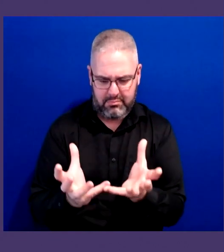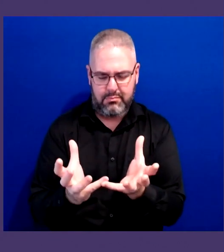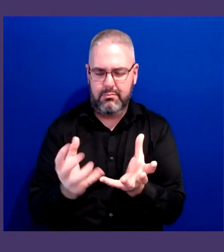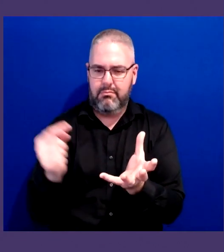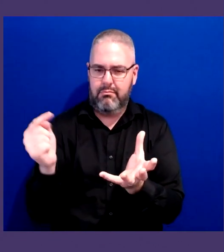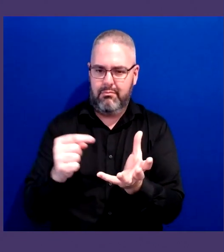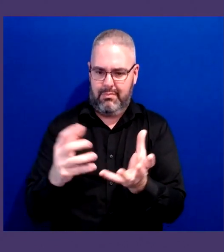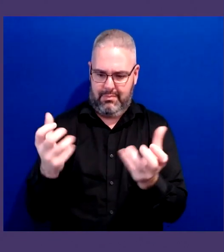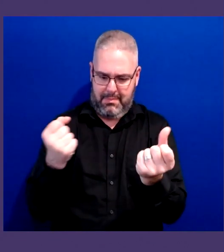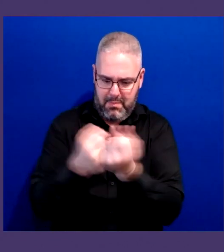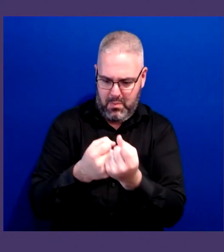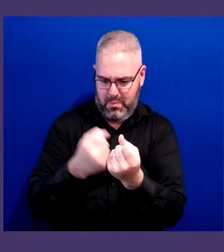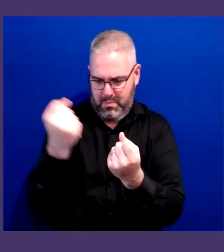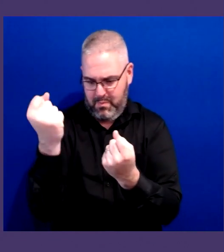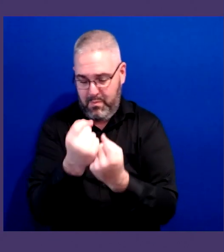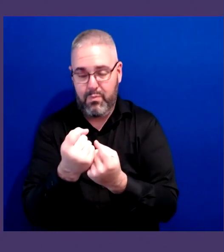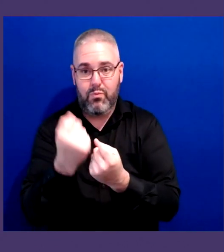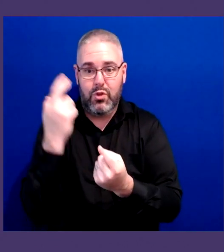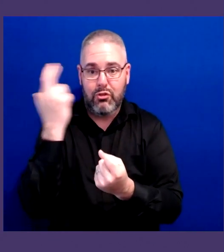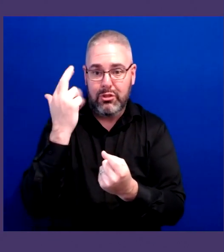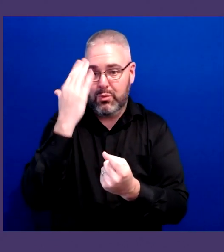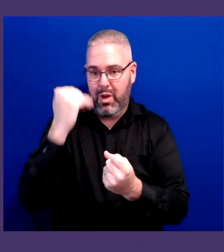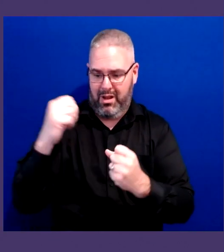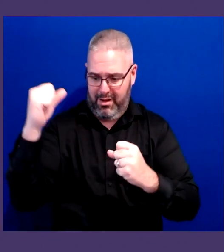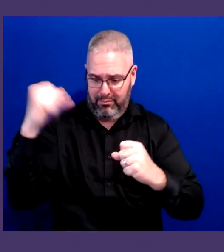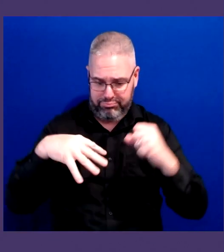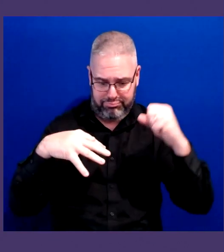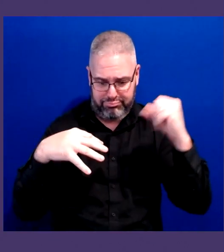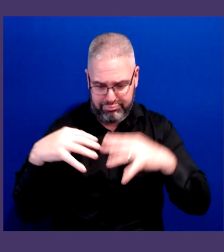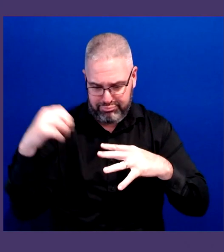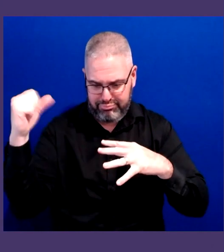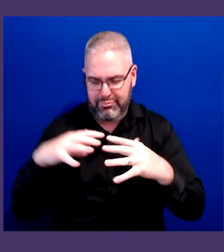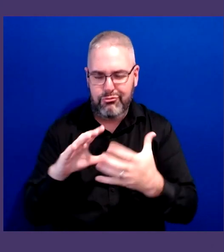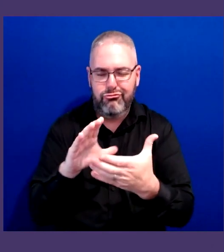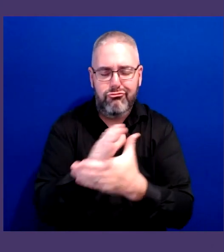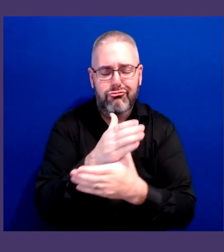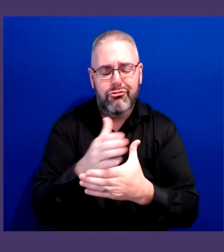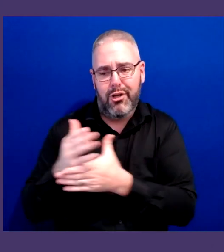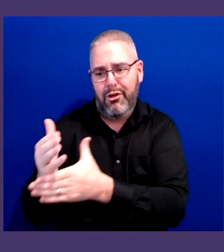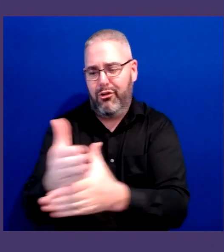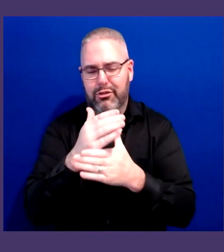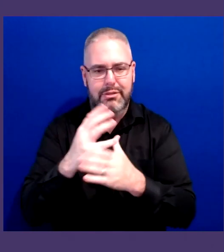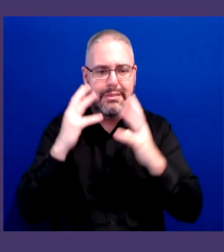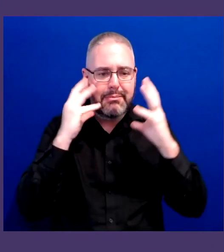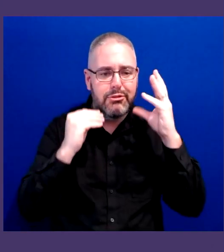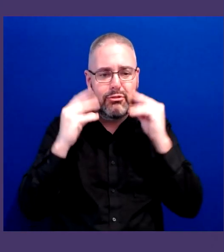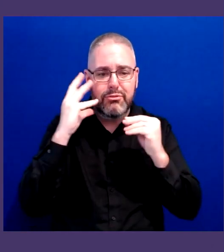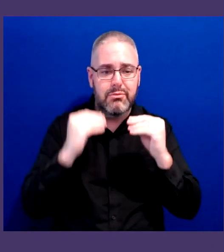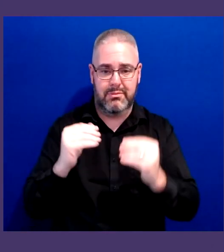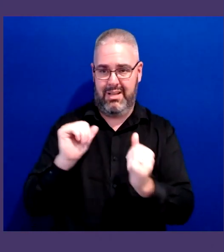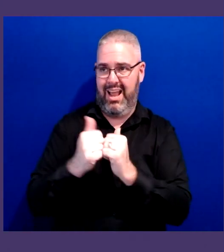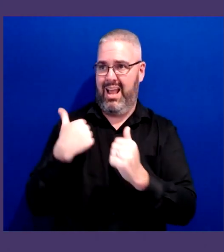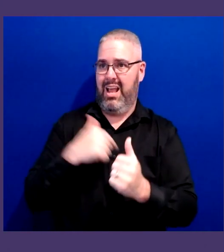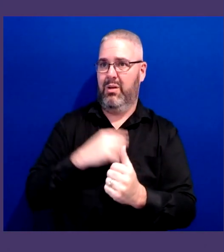a shared experience of the way in which we are treated and a shared experience of our innovative,